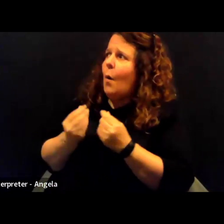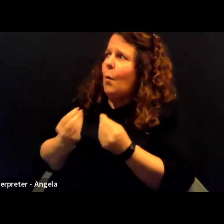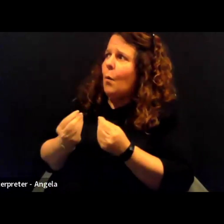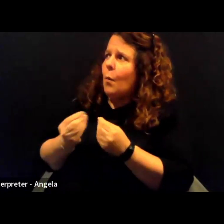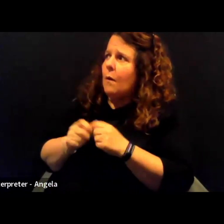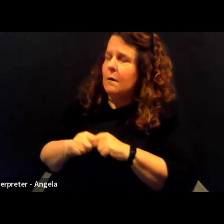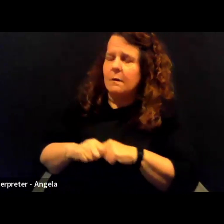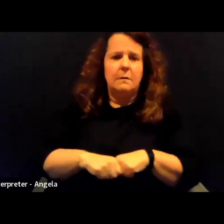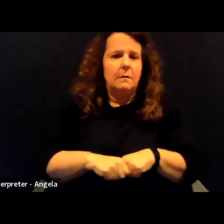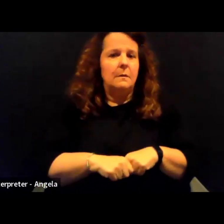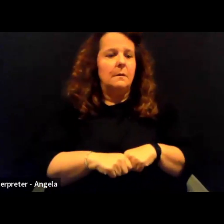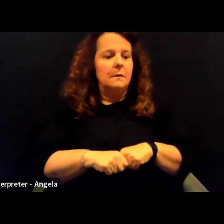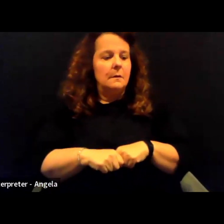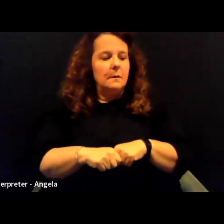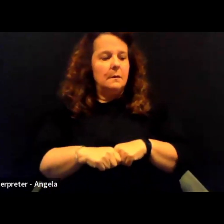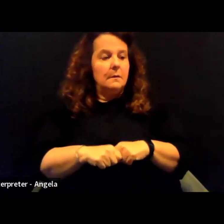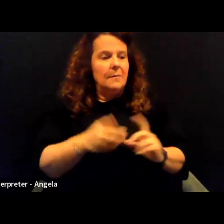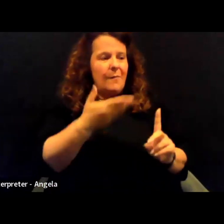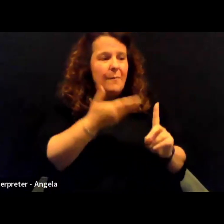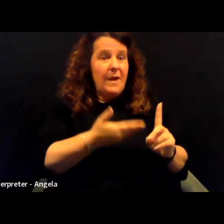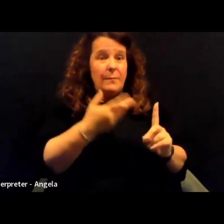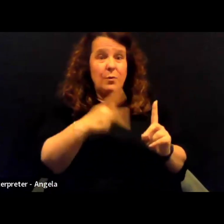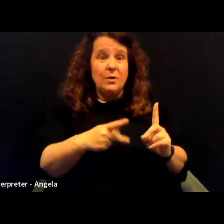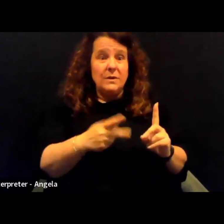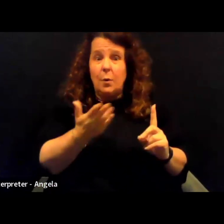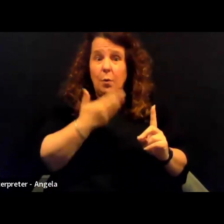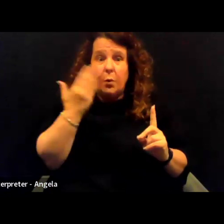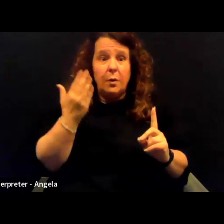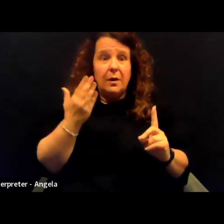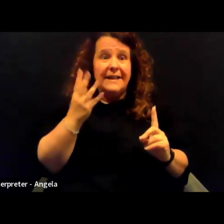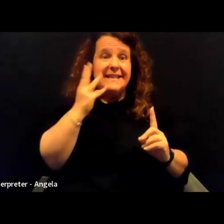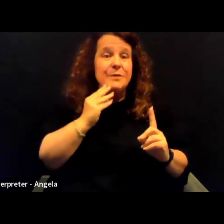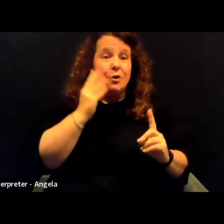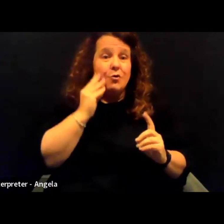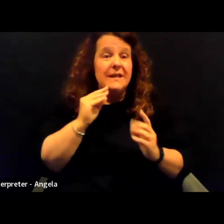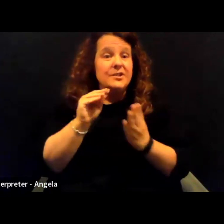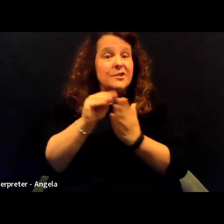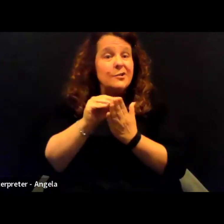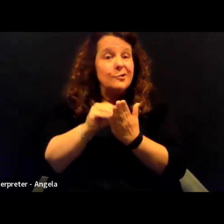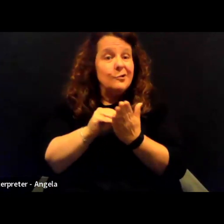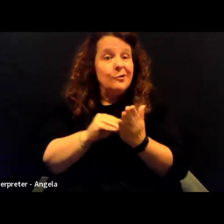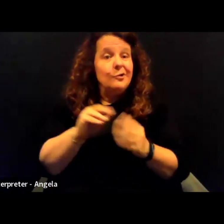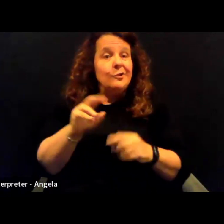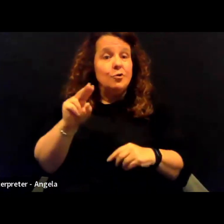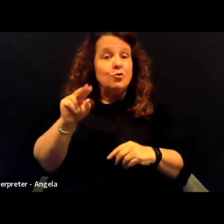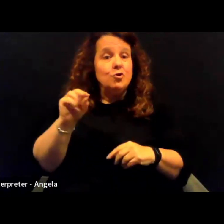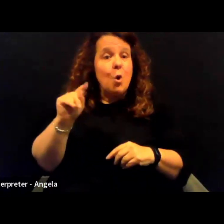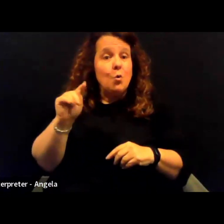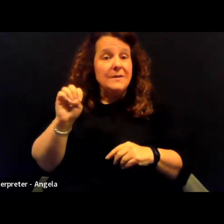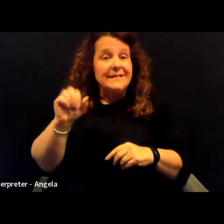Maybe it turns out that they don't really have a good note taking method yet because they've lost their vision and nobody has straight up said, hey,